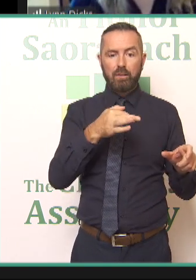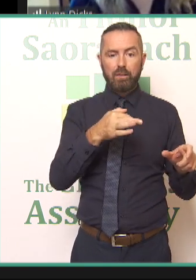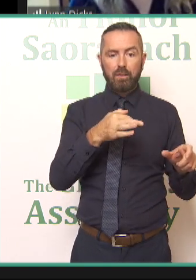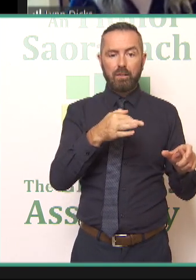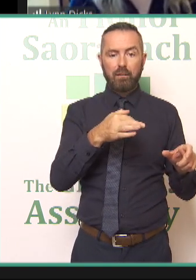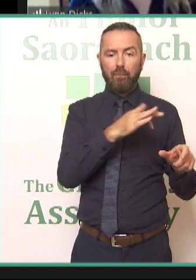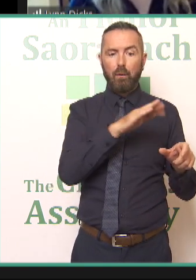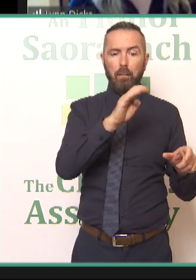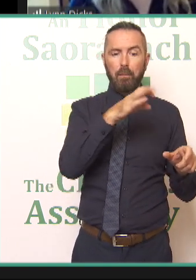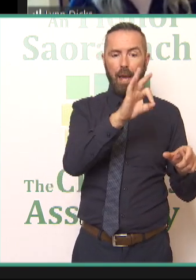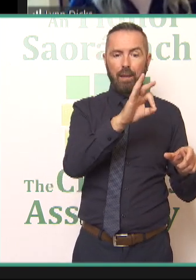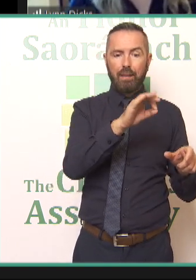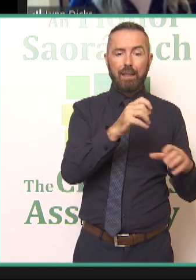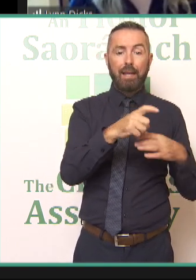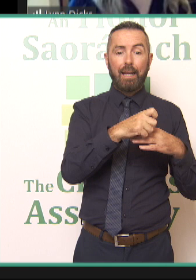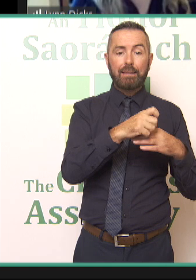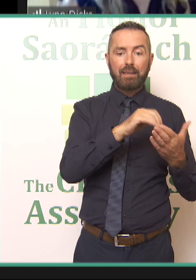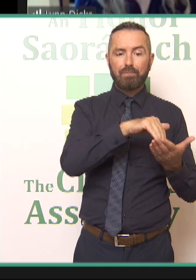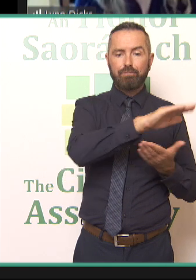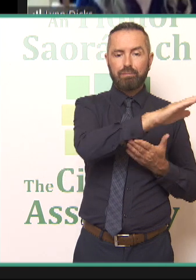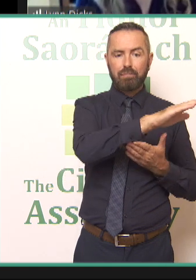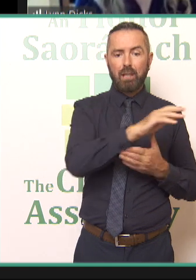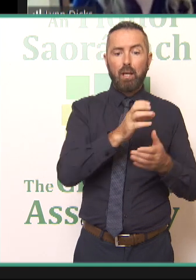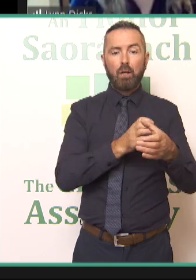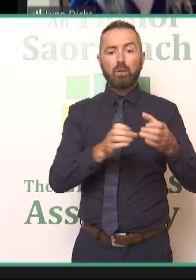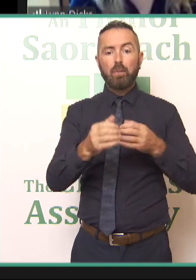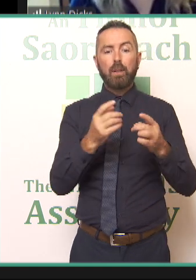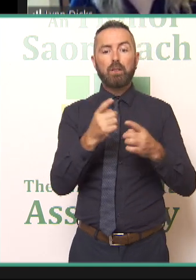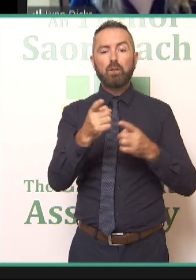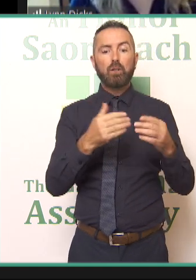and this is where the supplemented is where the pollination's been done by hand and the open is